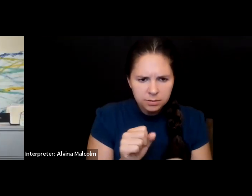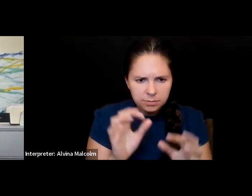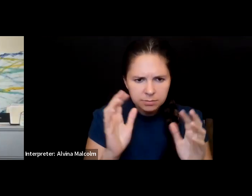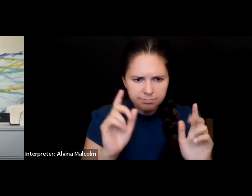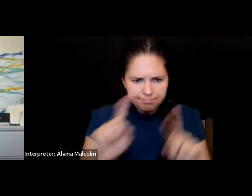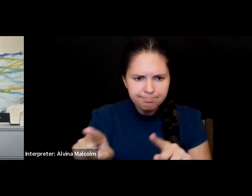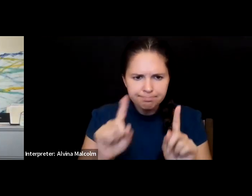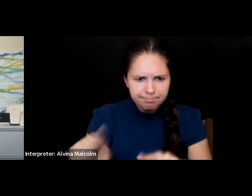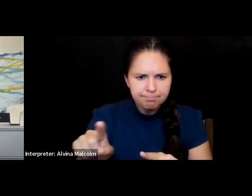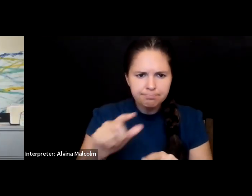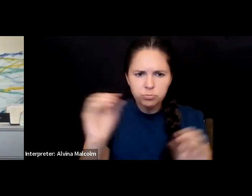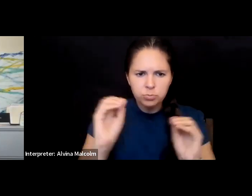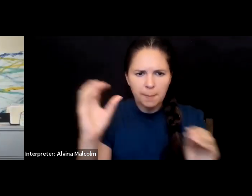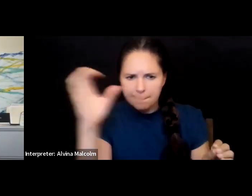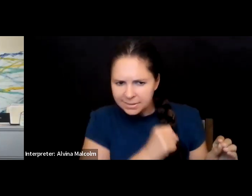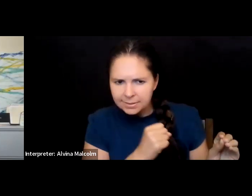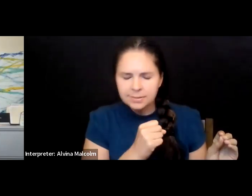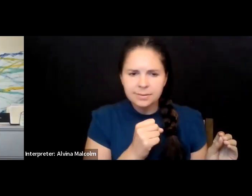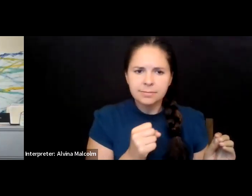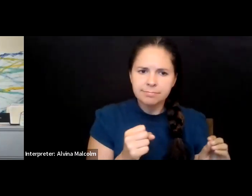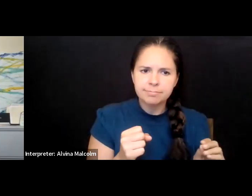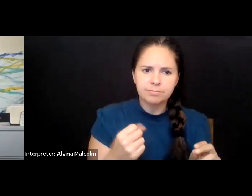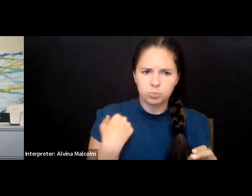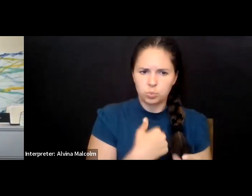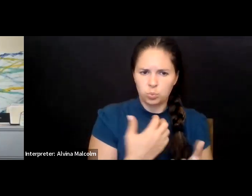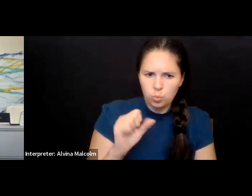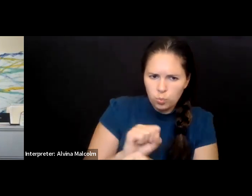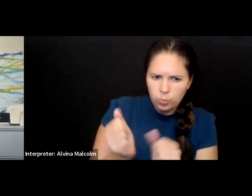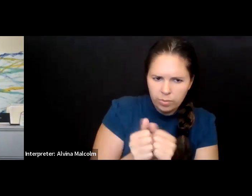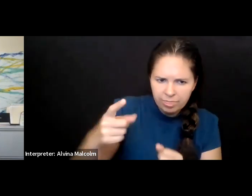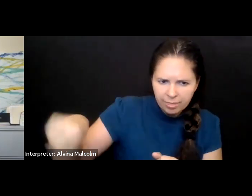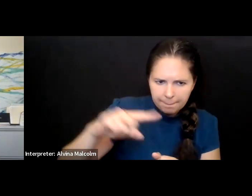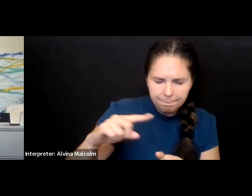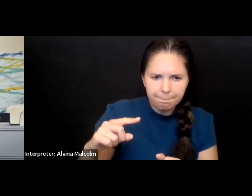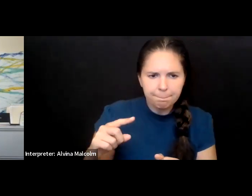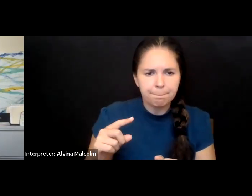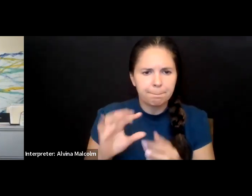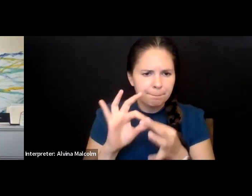sure that some of the healthcare services and those doctor's